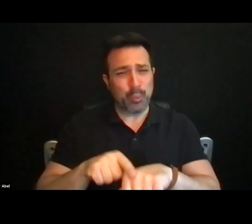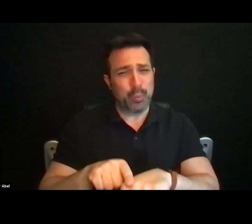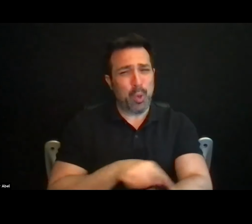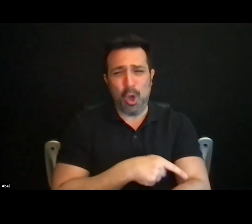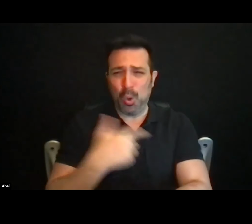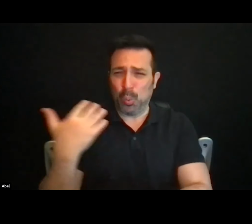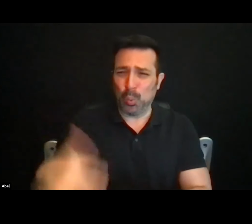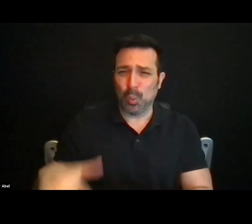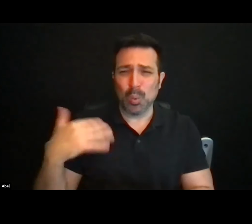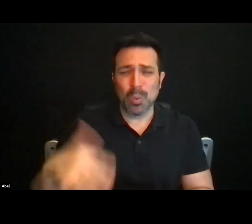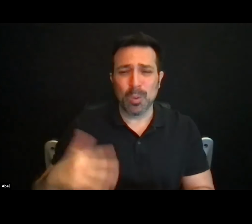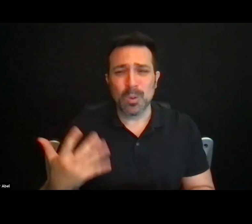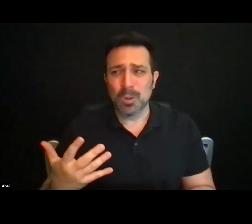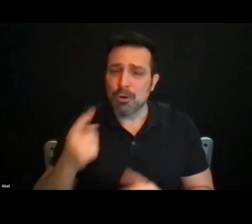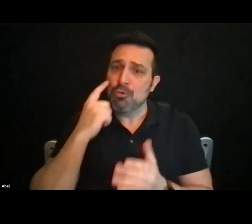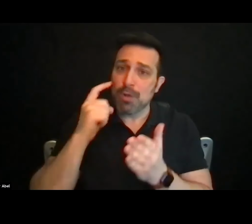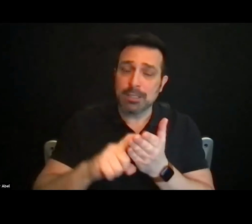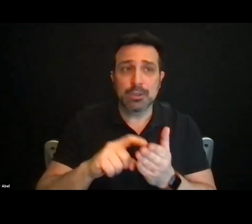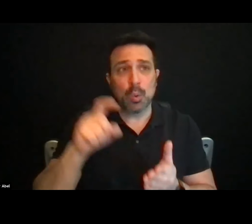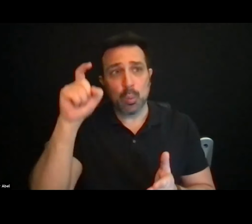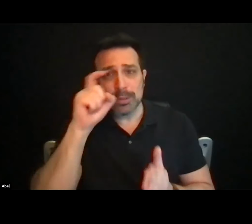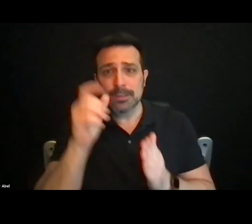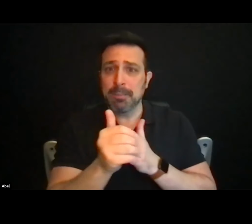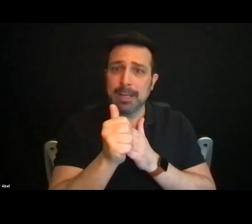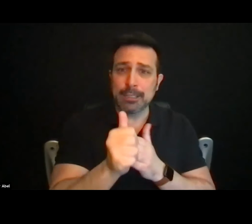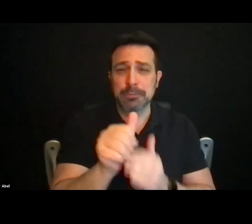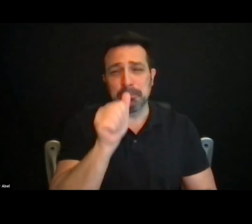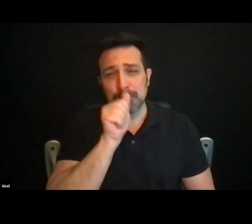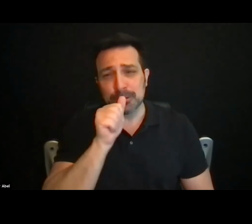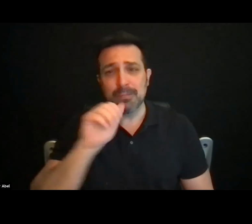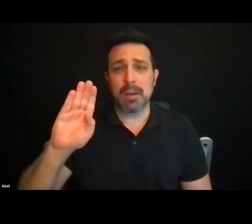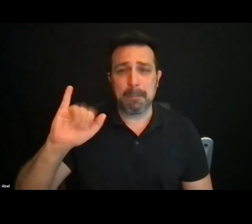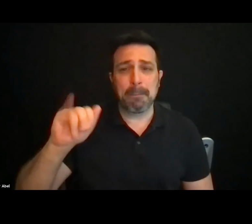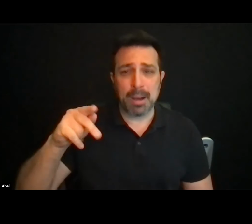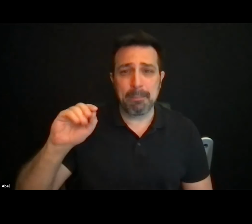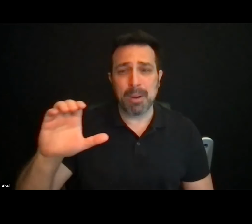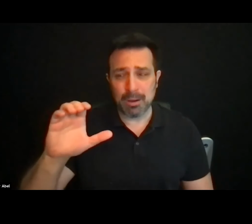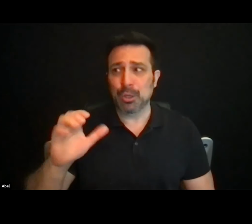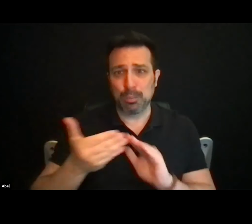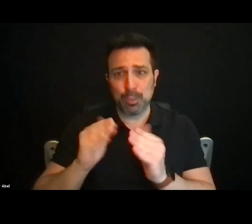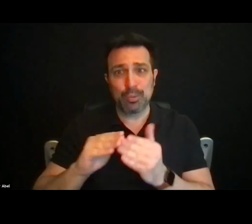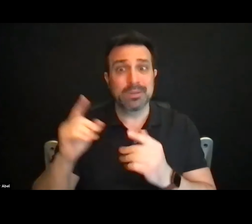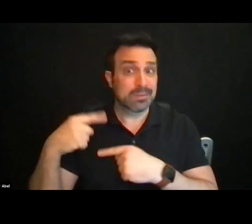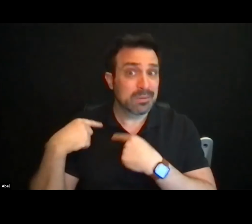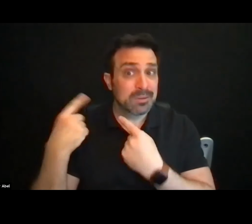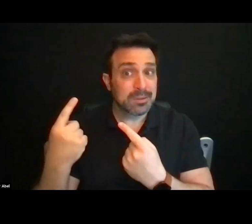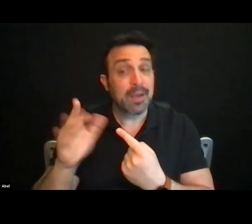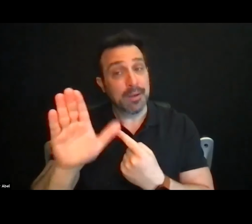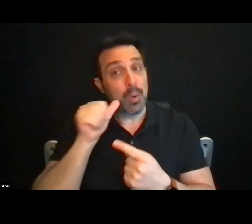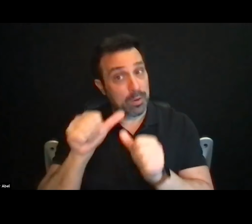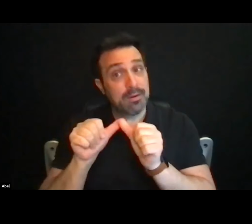communities. We will do the work of justice with the recognition that there's been